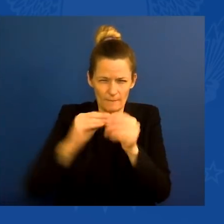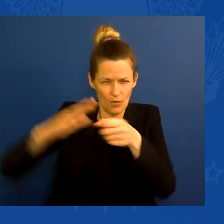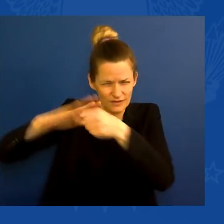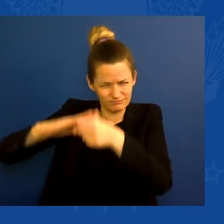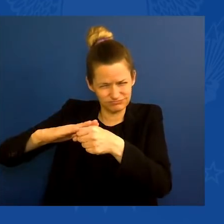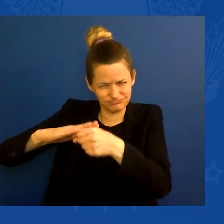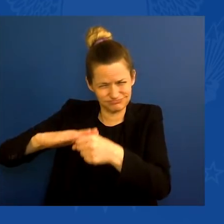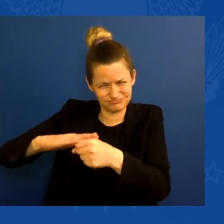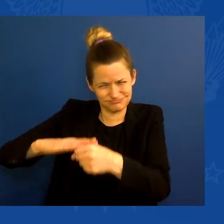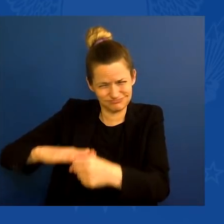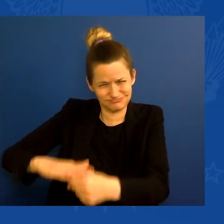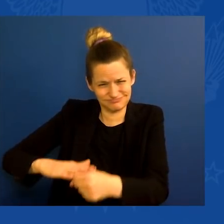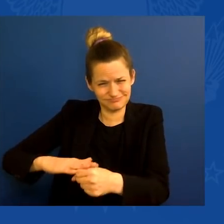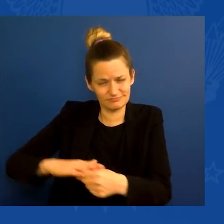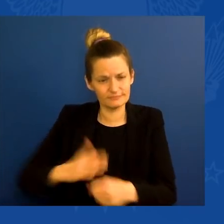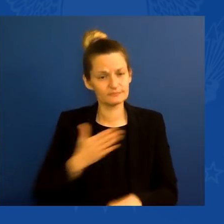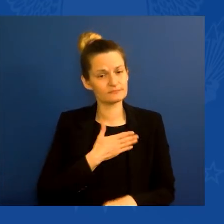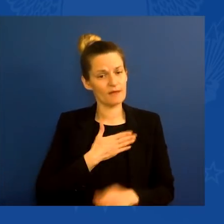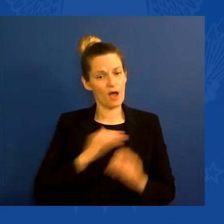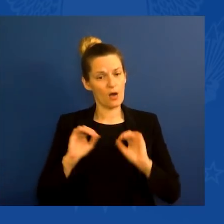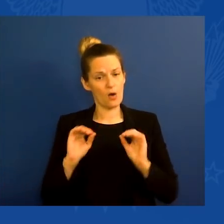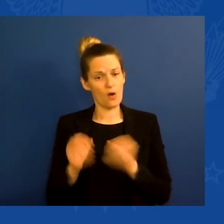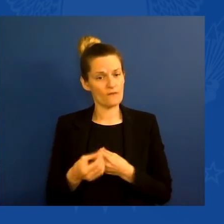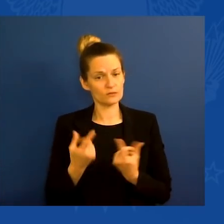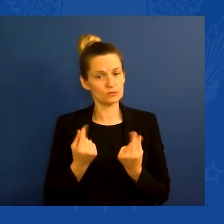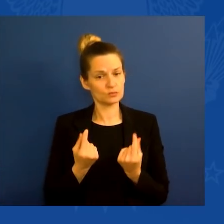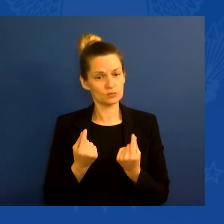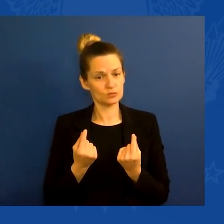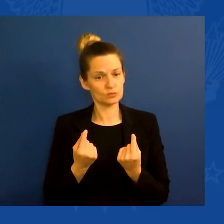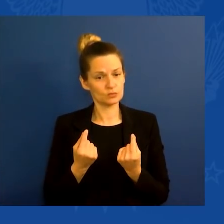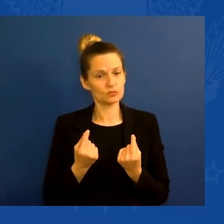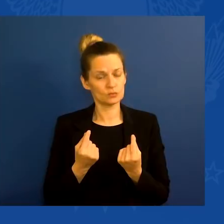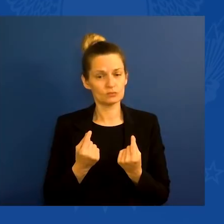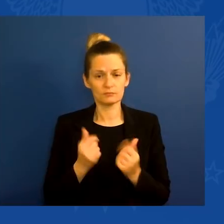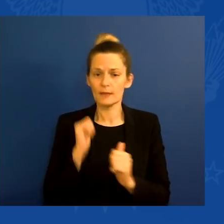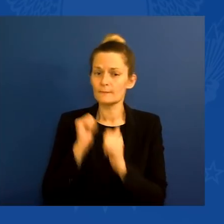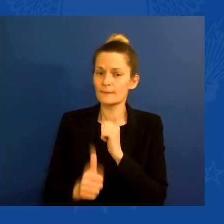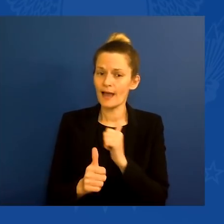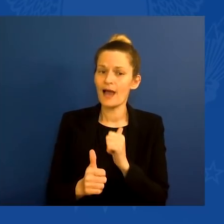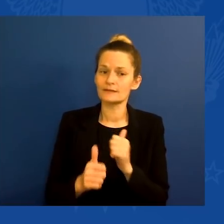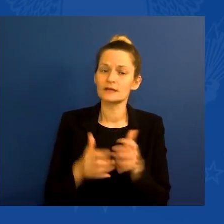called the American Rescue Plan, providing historic $350 billion